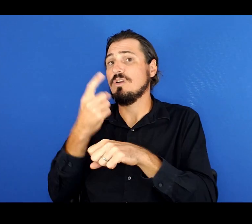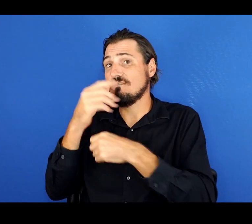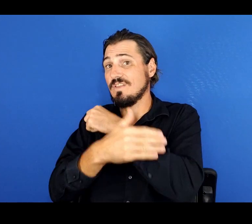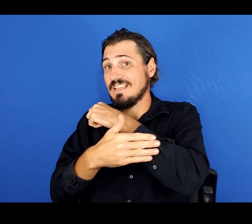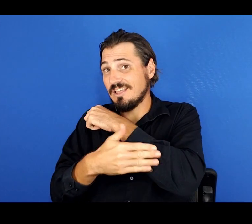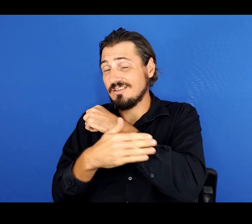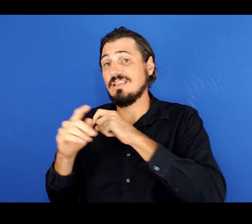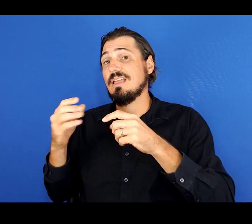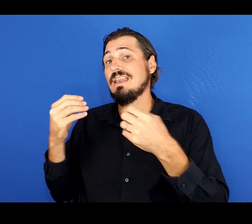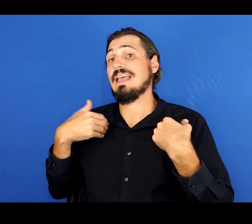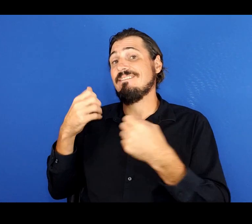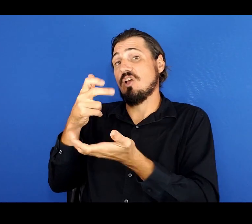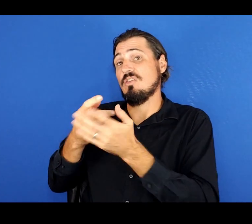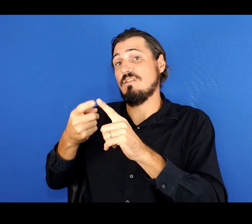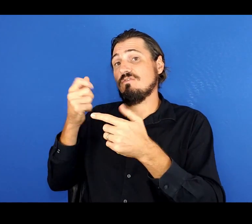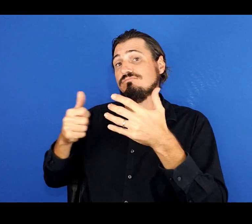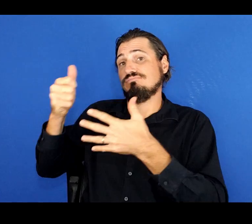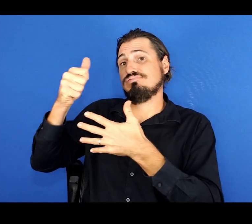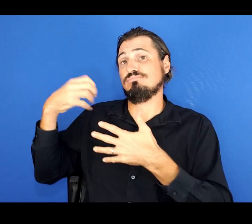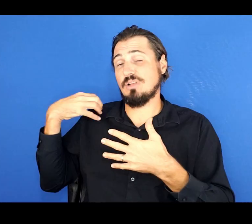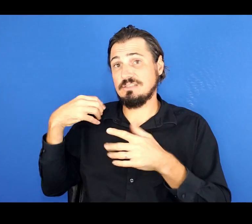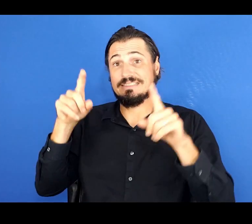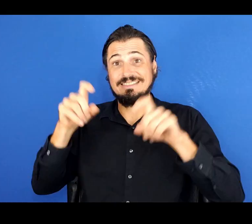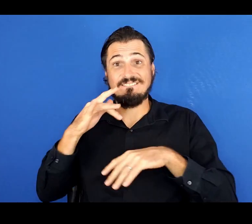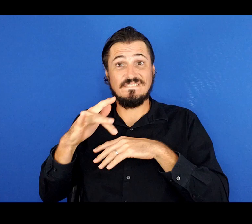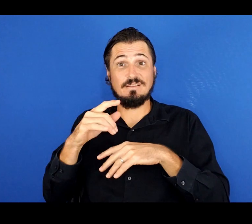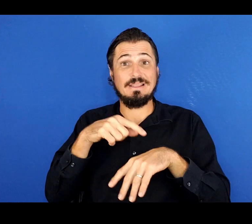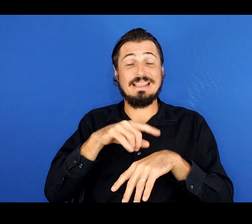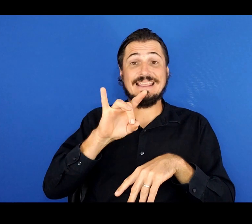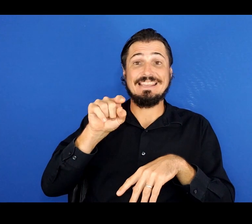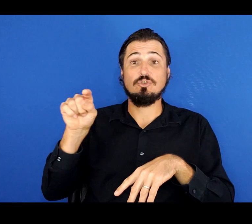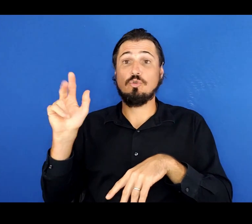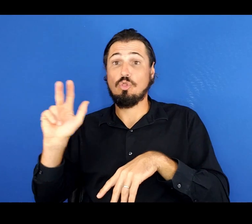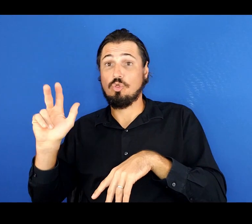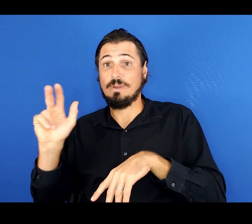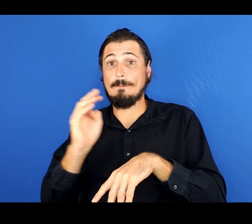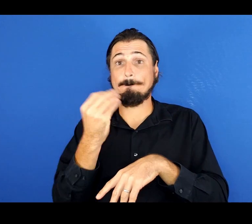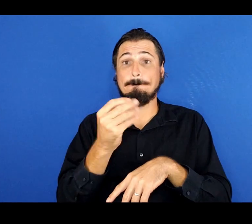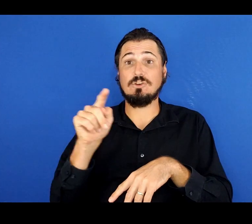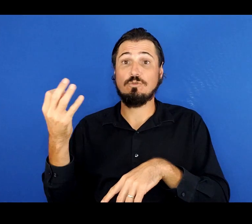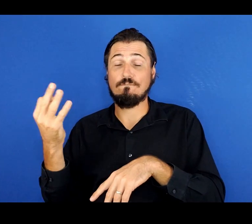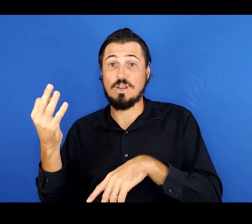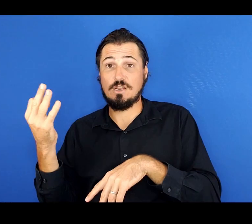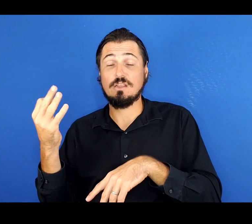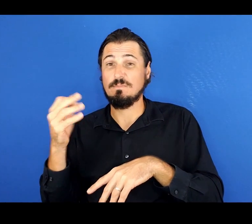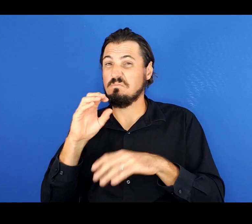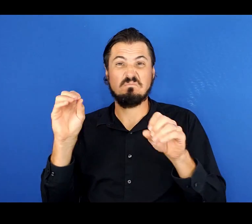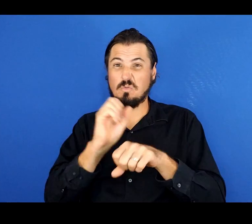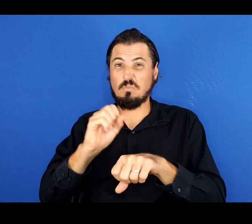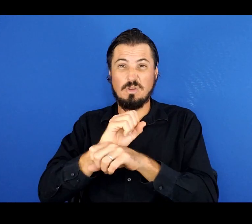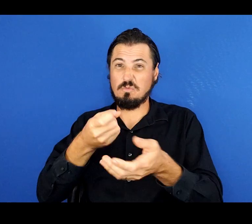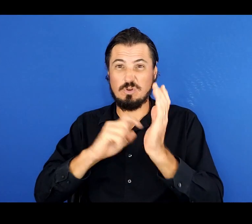Testing is available Monday through Friday from 8 a.m. to 3 p.m. at the War Memorial Convention Hall in Lihue. No appointment is necessary.